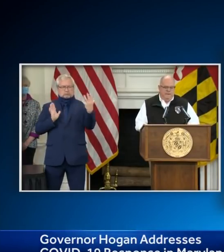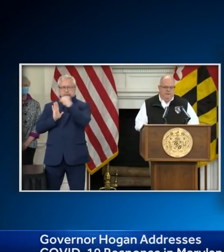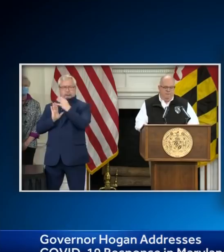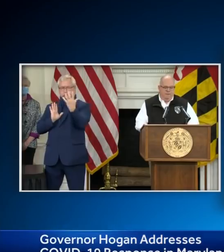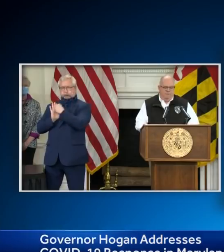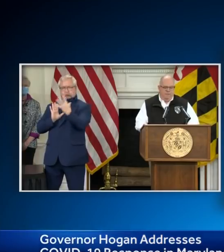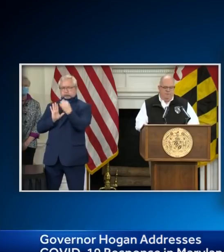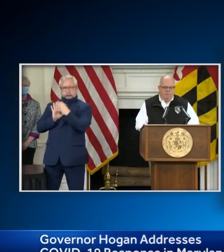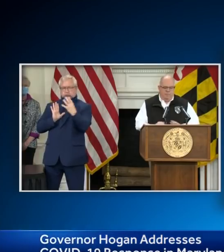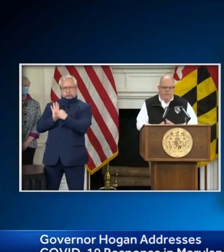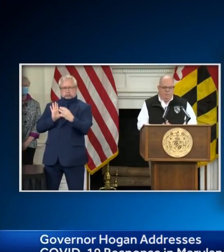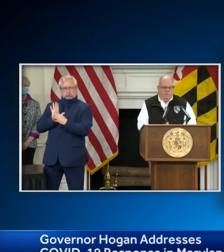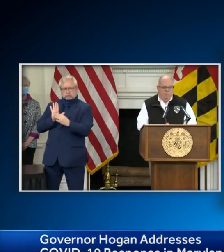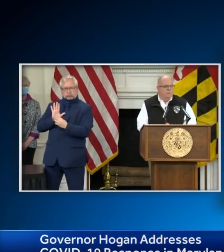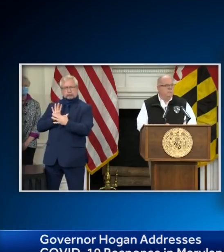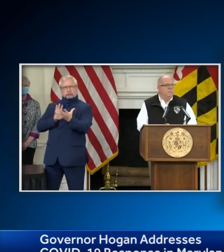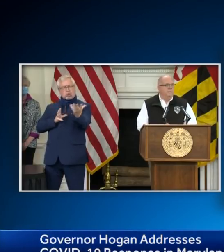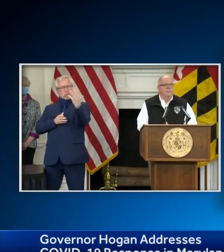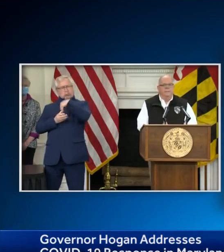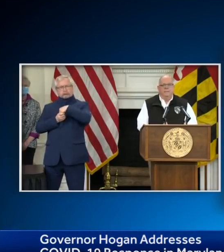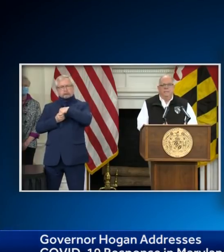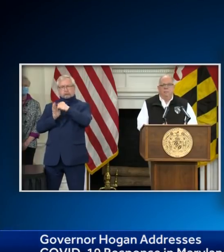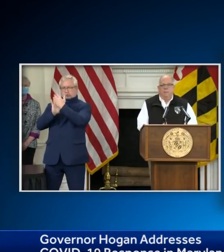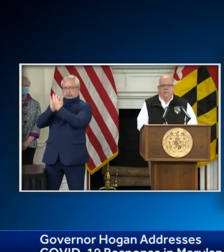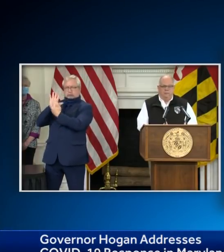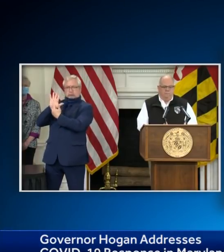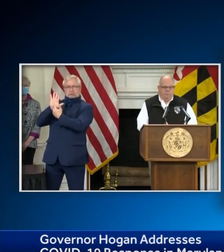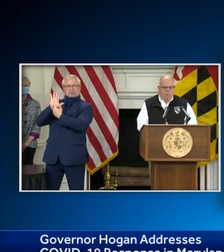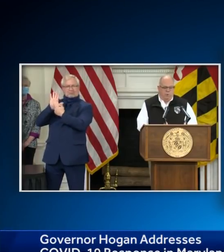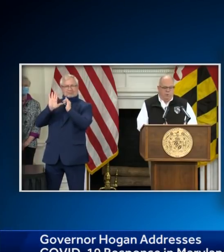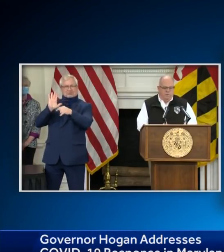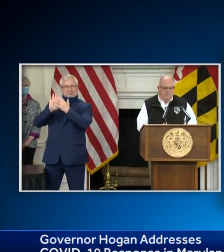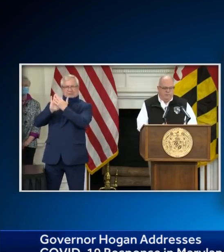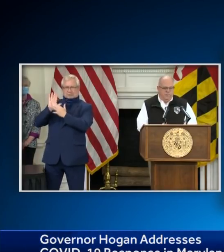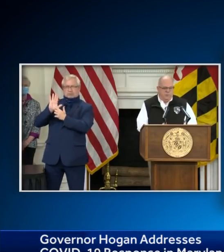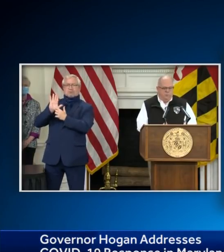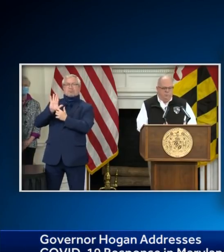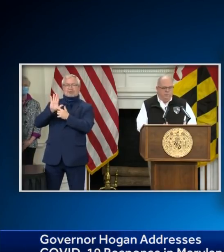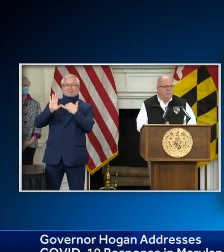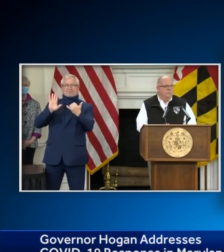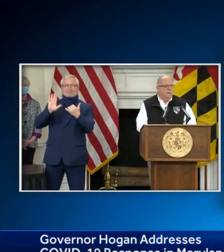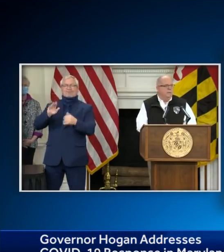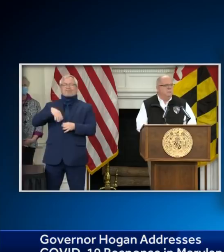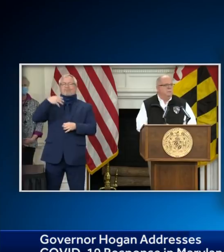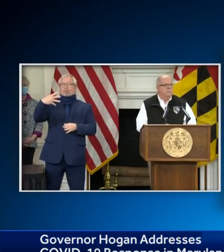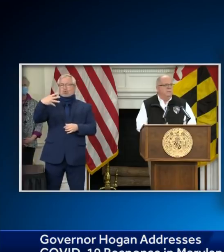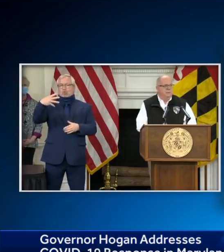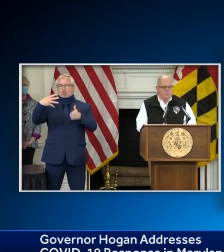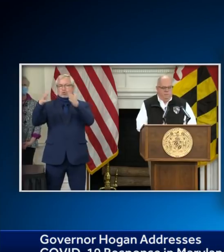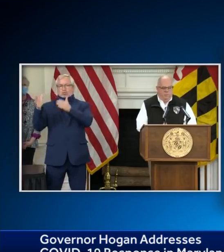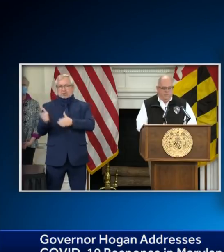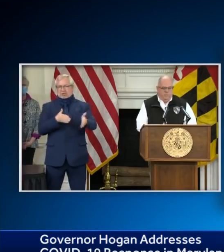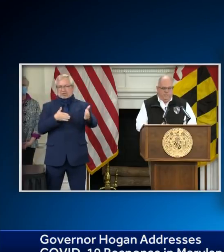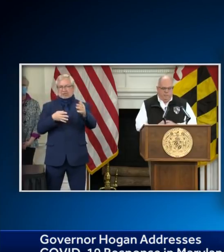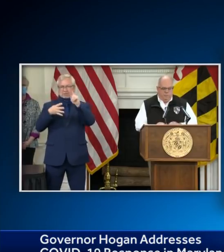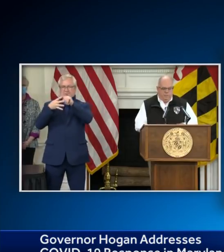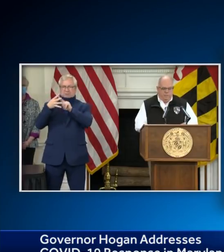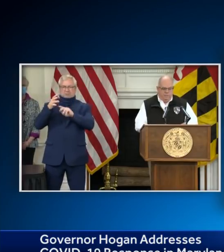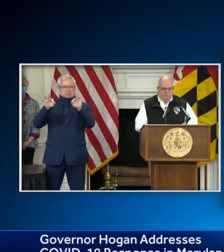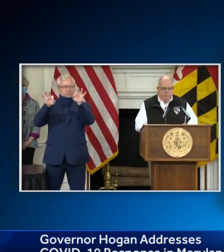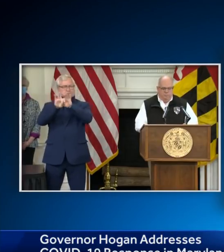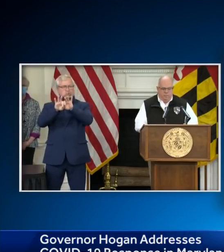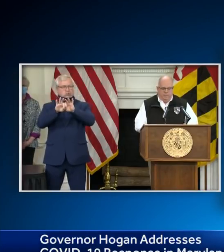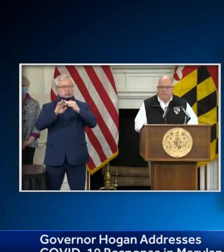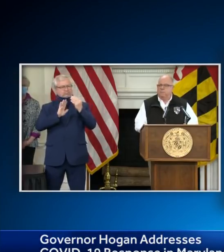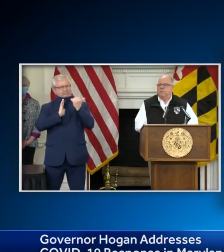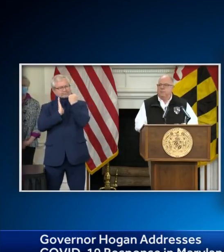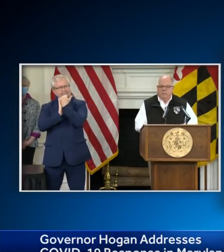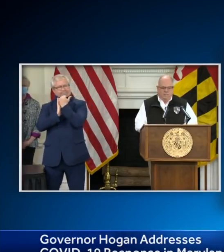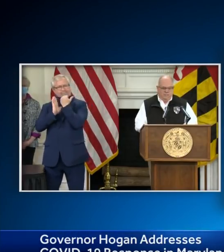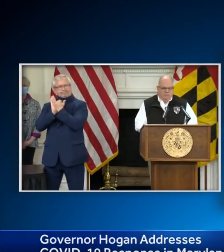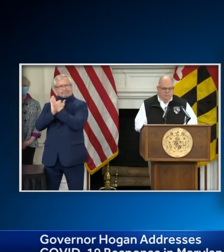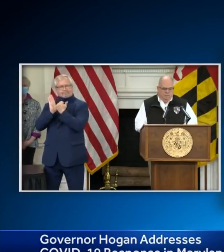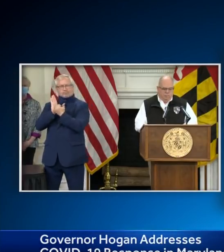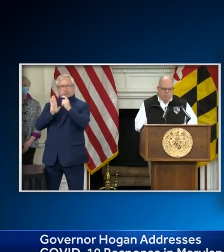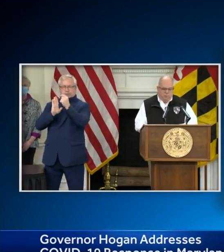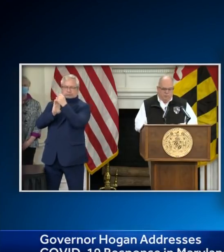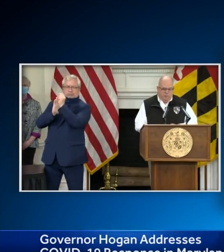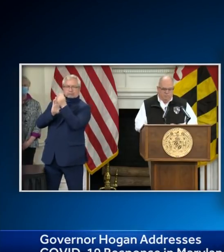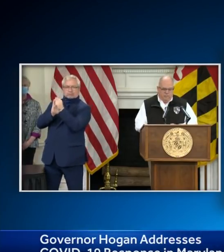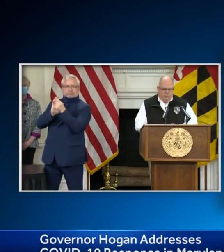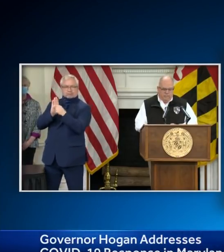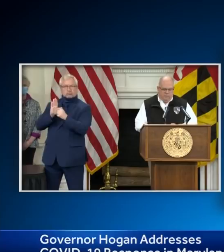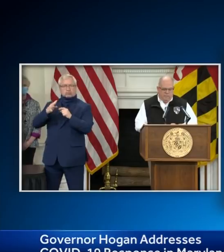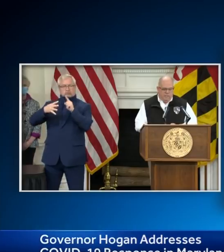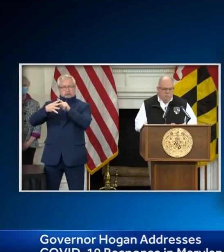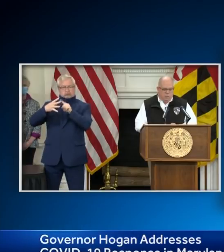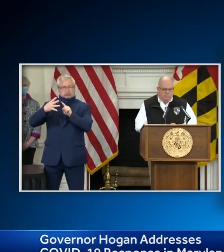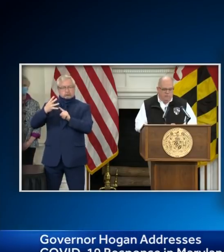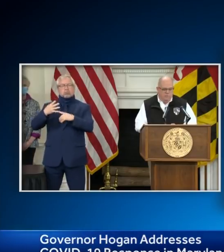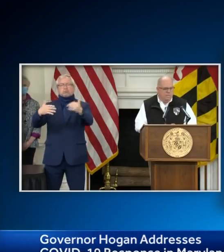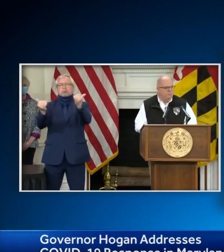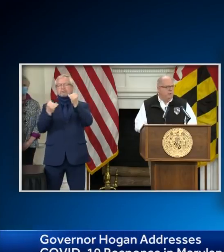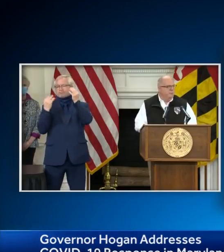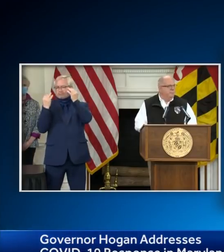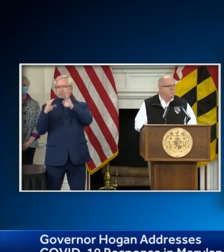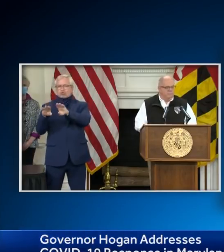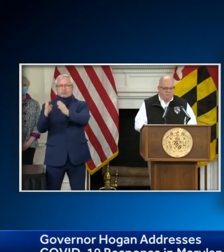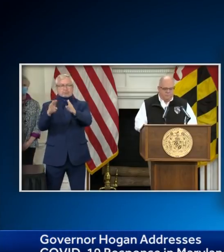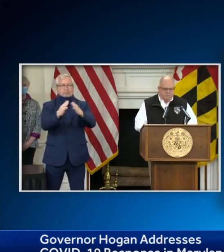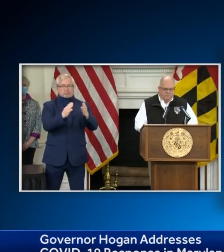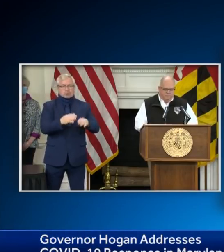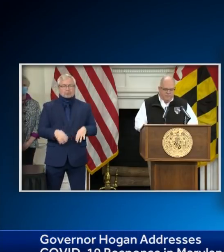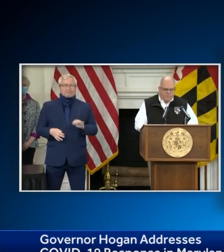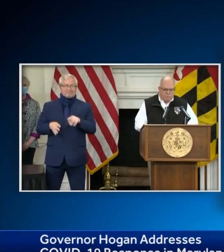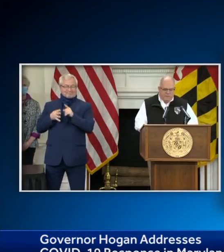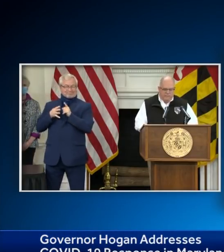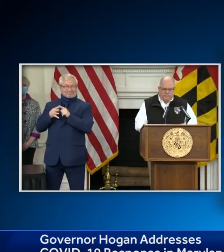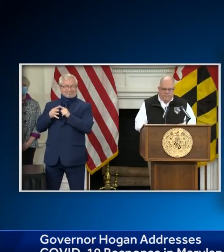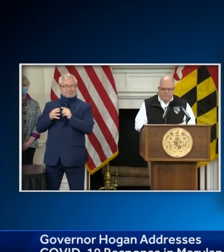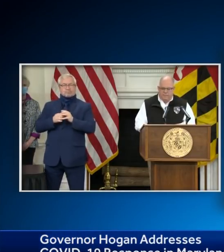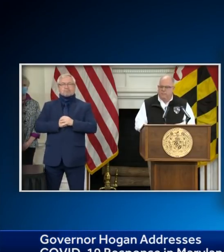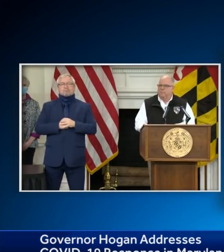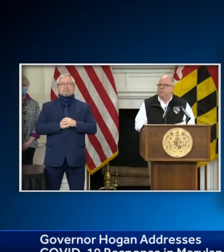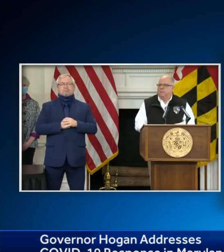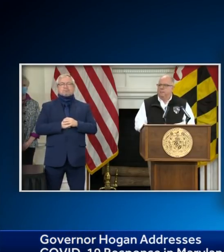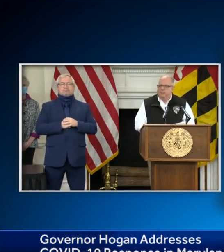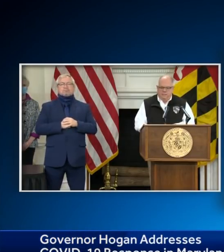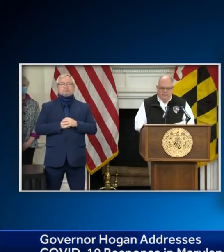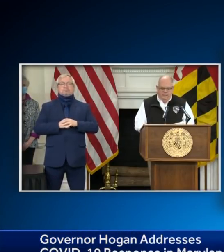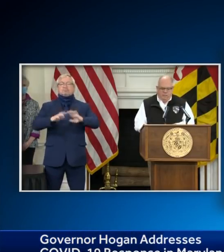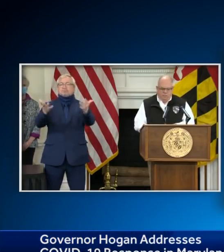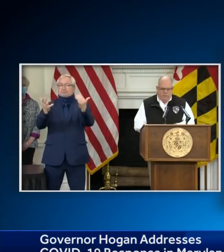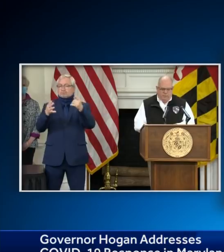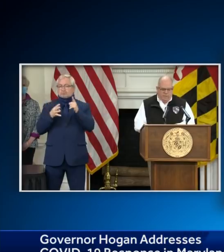OUR TEAM OF SCIENTISTS, PUBLIC HEALTH AND BUSINESS EXPERTS, AND OUR RECOVERY PLAN, IS BUILT UPON FOUR ESSENTIAL BUILDING BLOCKS, WHICH NEEDED TO BE PUT IN PLACE BEFORE WE COULD BEGIN STAGE ONE